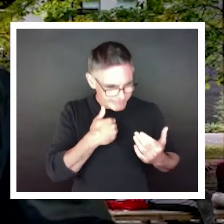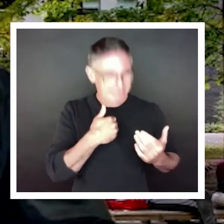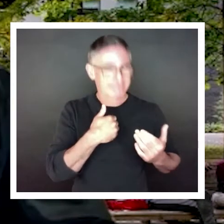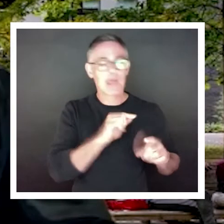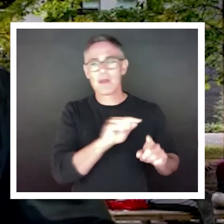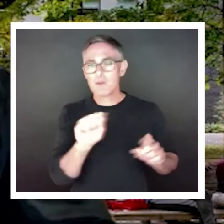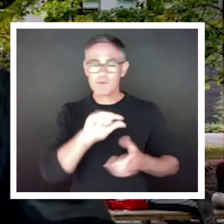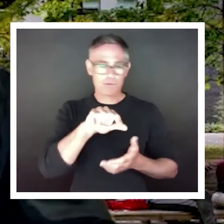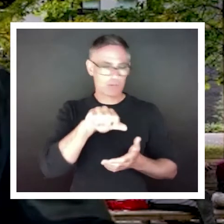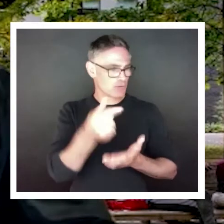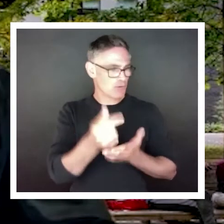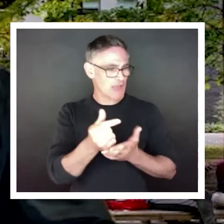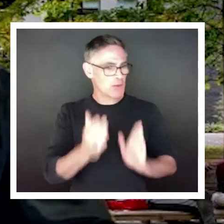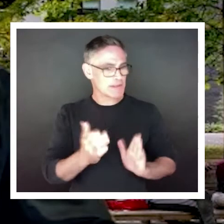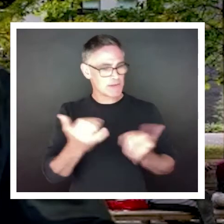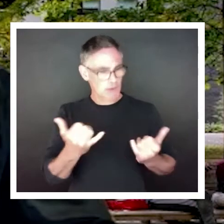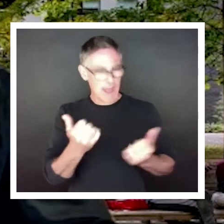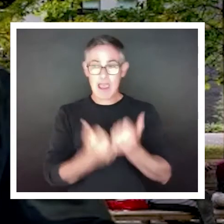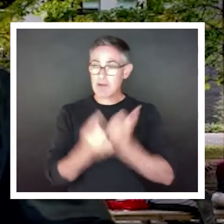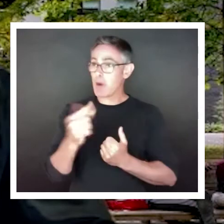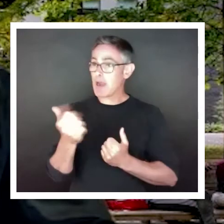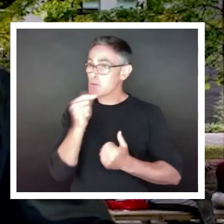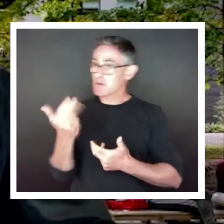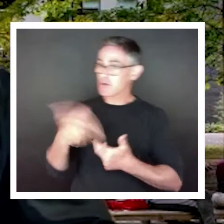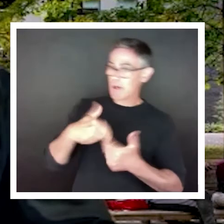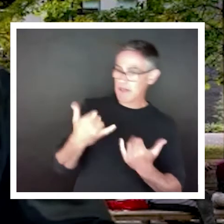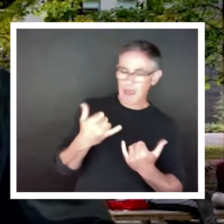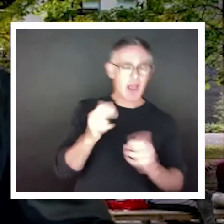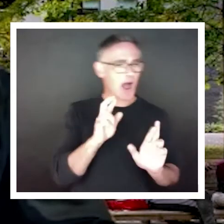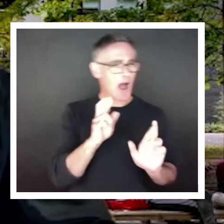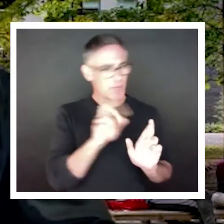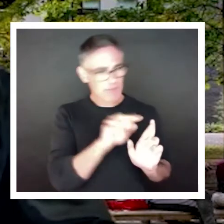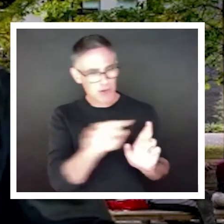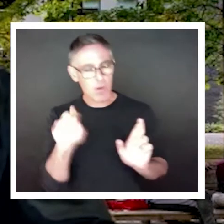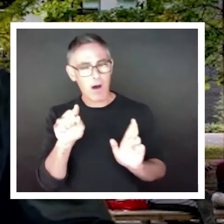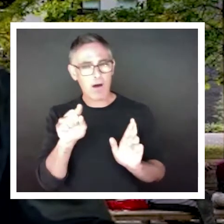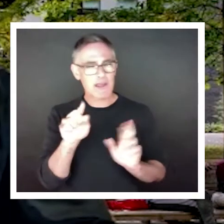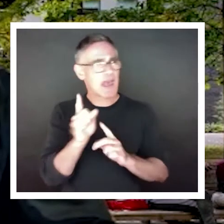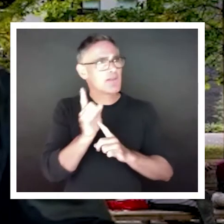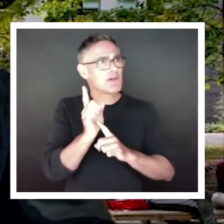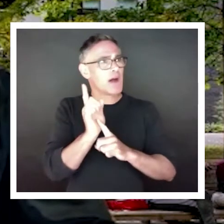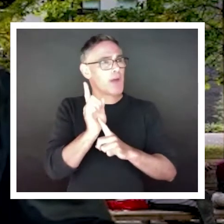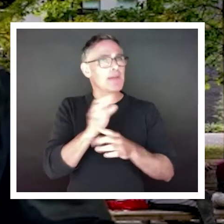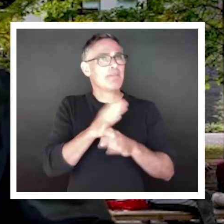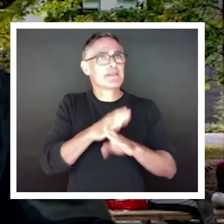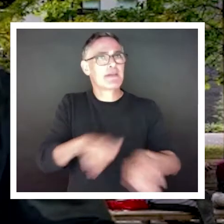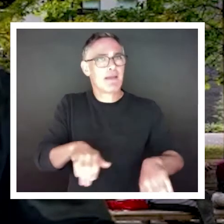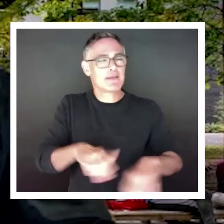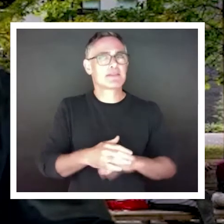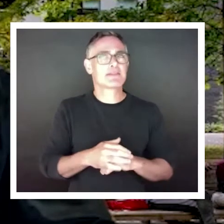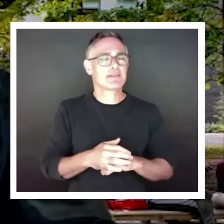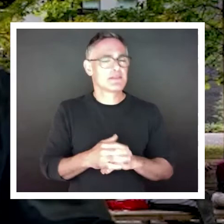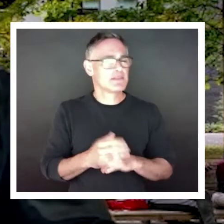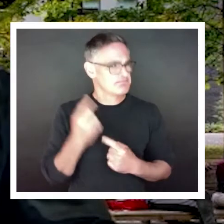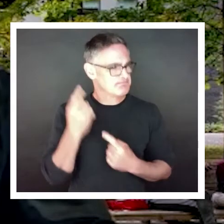us today, I hope you all can take a moment of silence as we reflect on these hard moments in our lives,